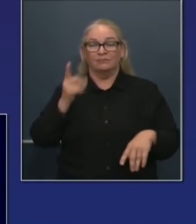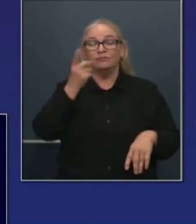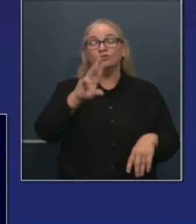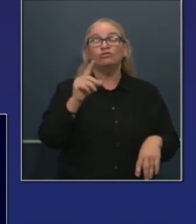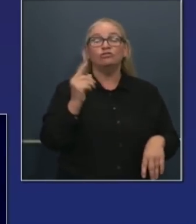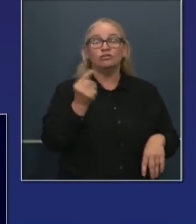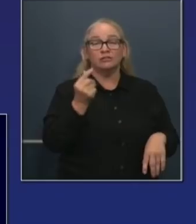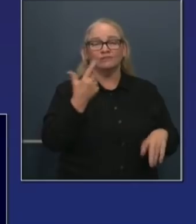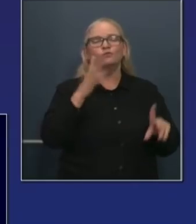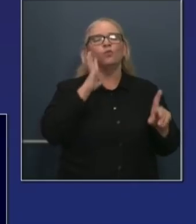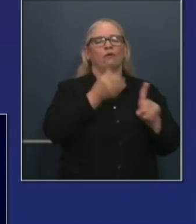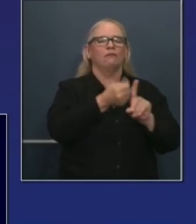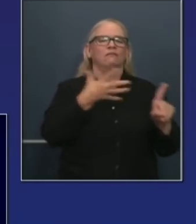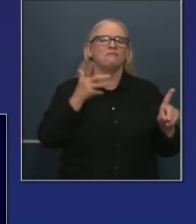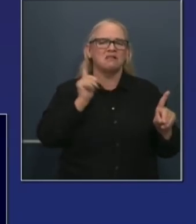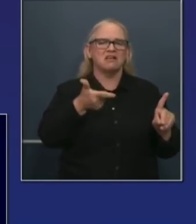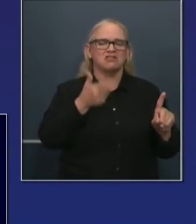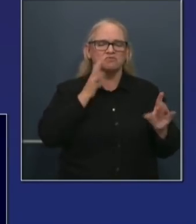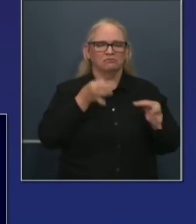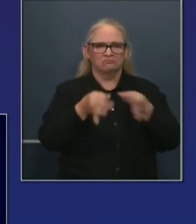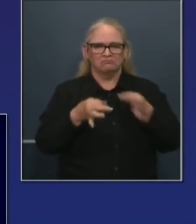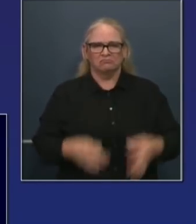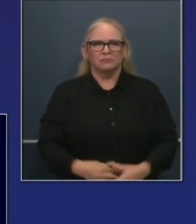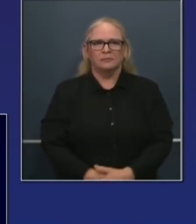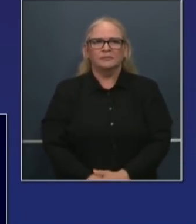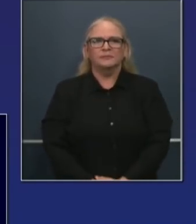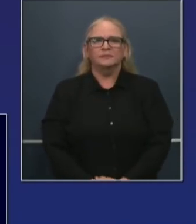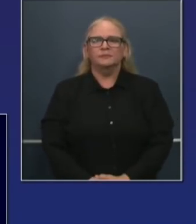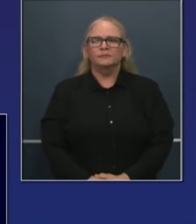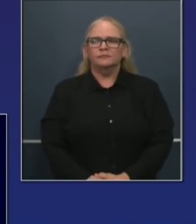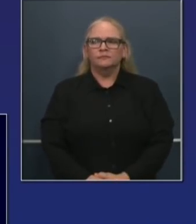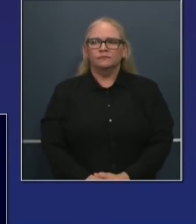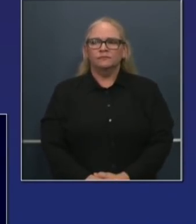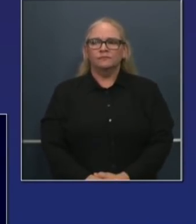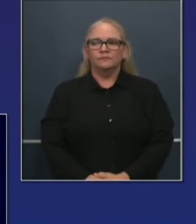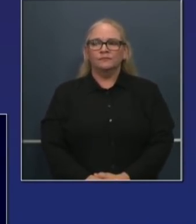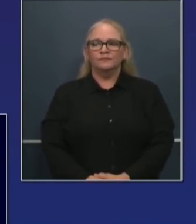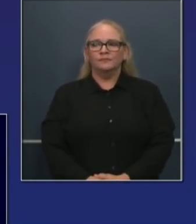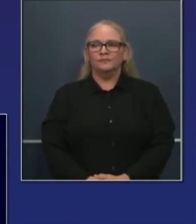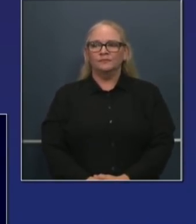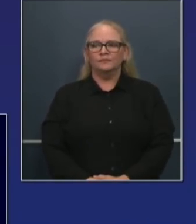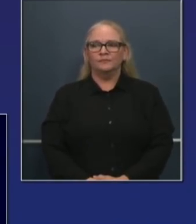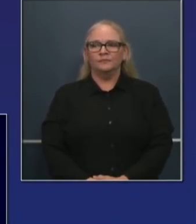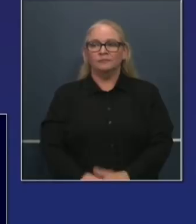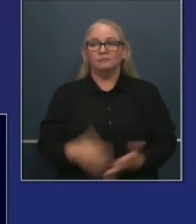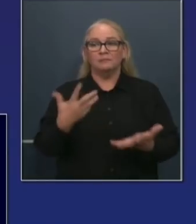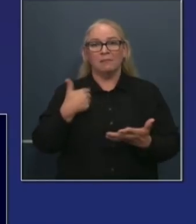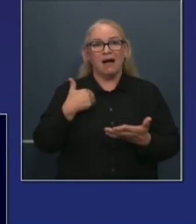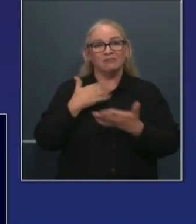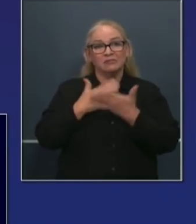WE'LL TALK MORE ABOUT THAT AND I LOOK FORWARD TO TALKING TO YOU AND WE'RE GOING TO BE MORE